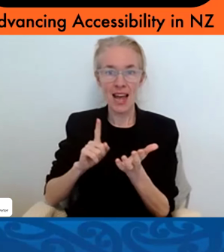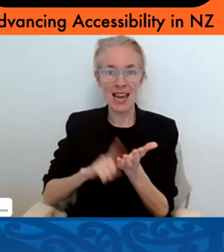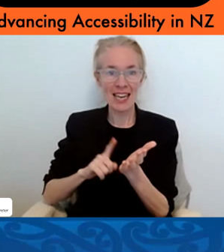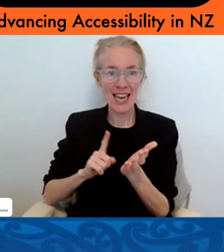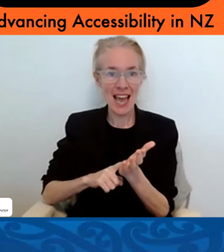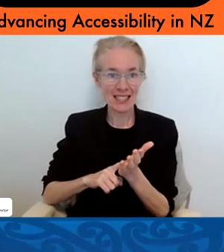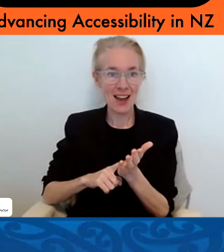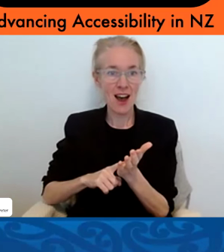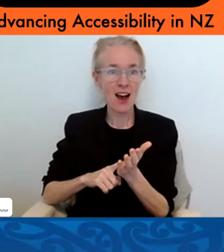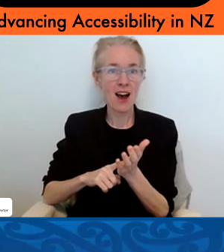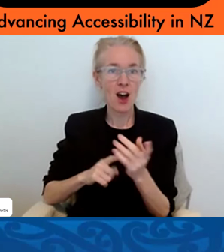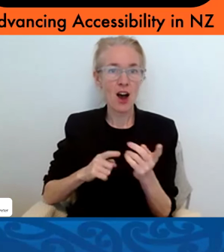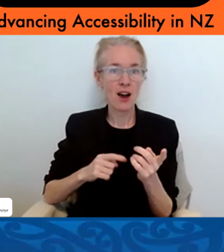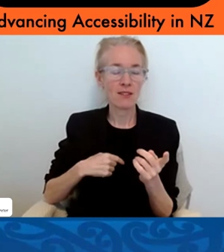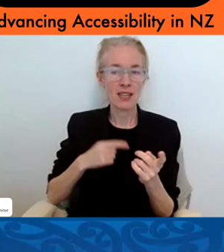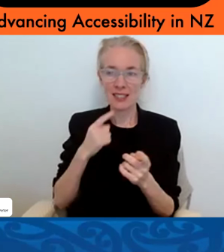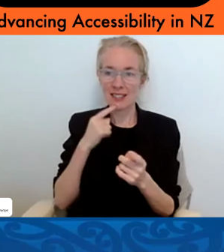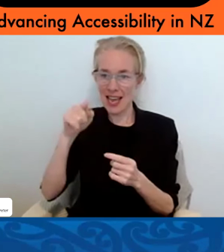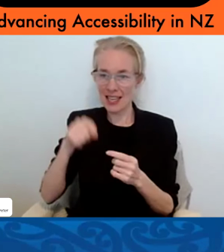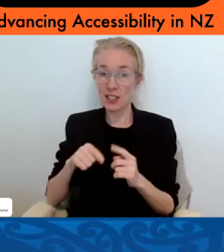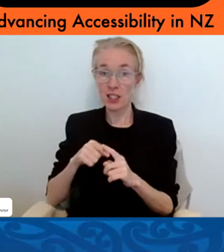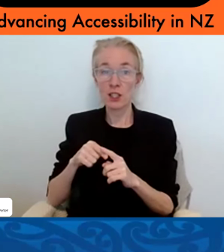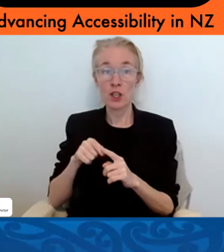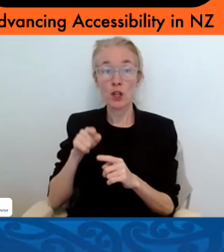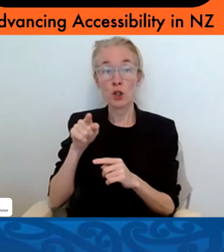Claire. Do you have someone living with dementia on your advisory